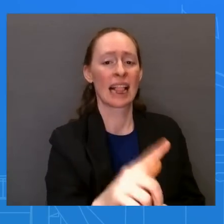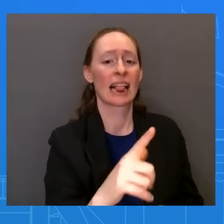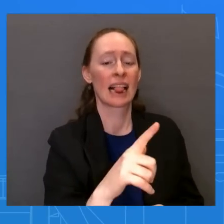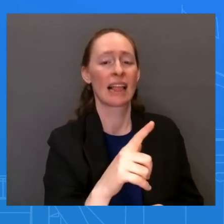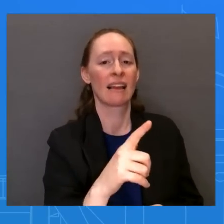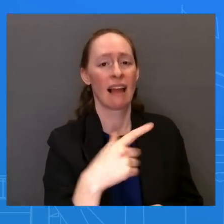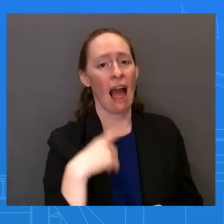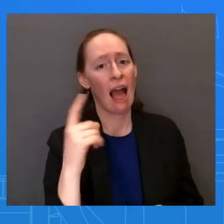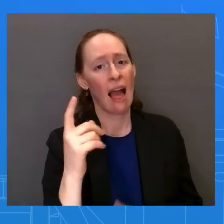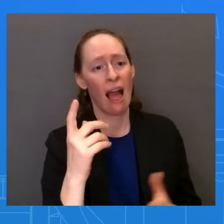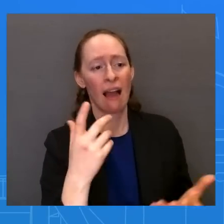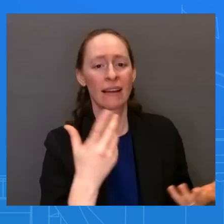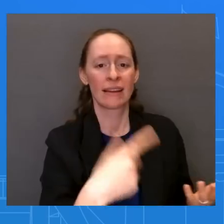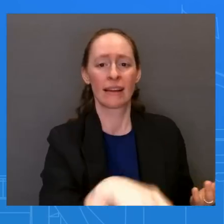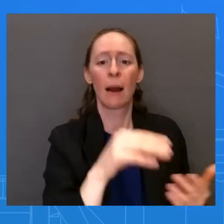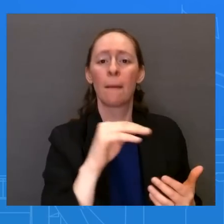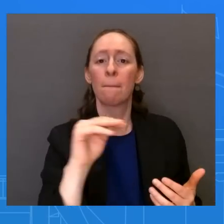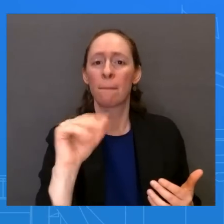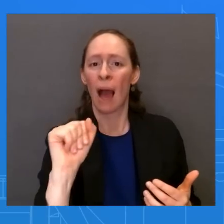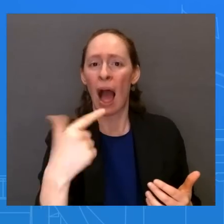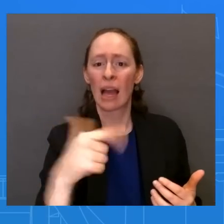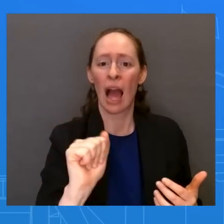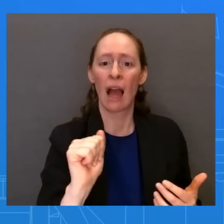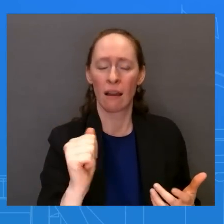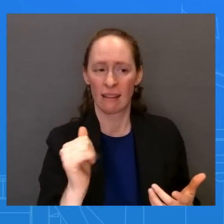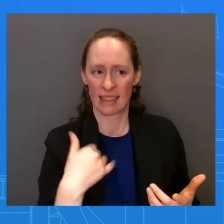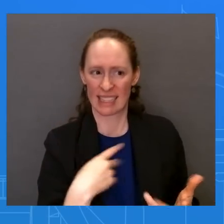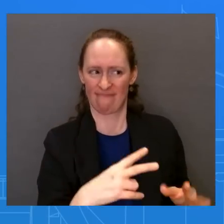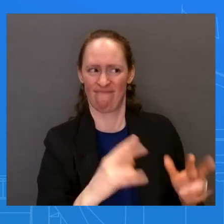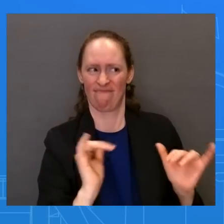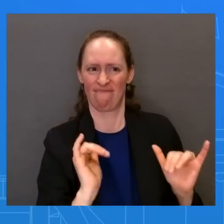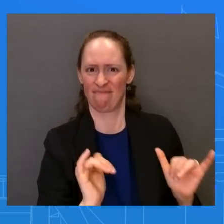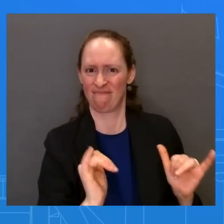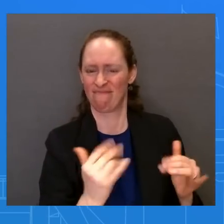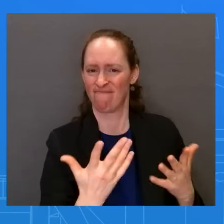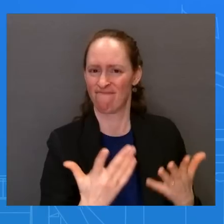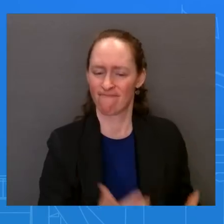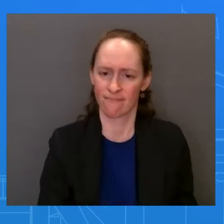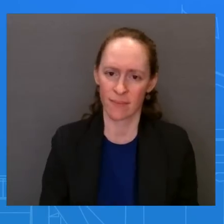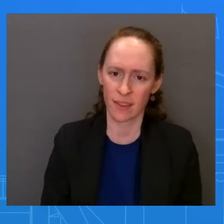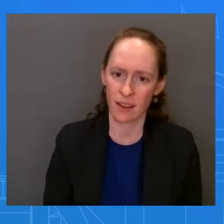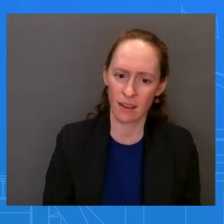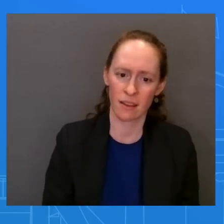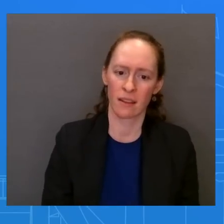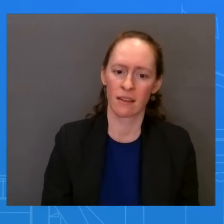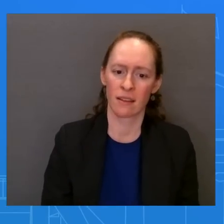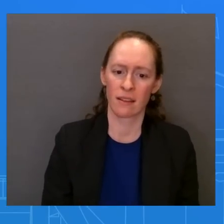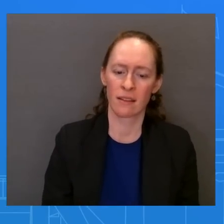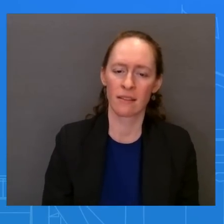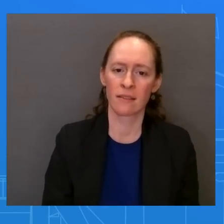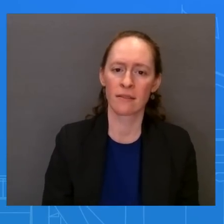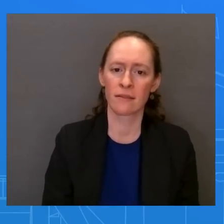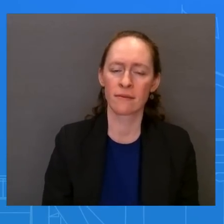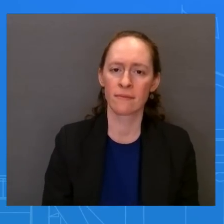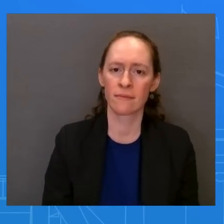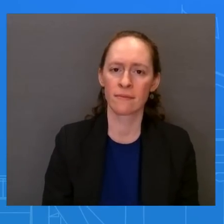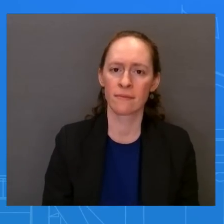The Press: It sounds like you don't view the committee as very -- Ms. Jean-Pierre: I -- I did not say that. I laid out -- I laid out what the President intends to do.